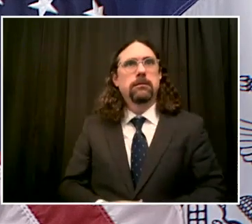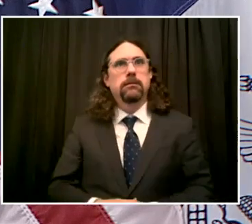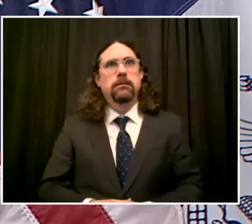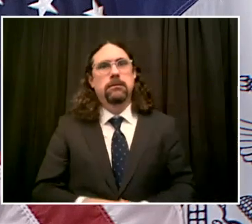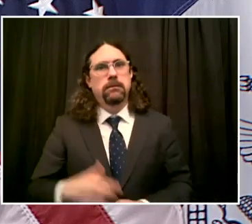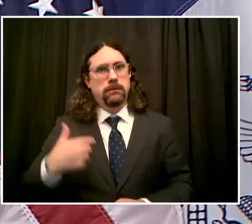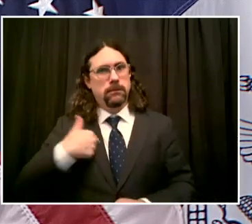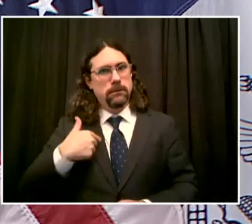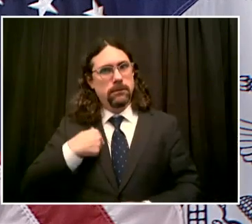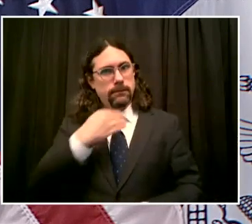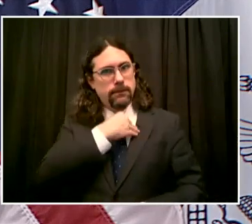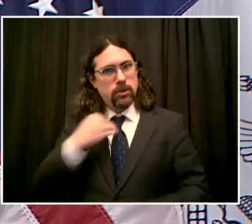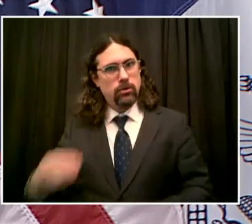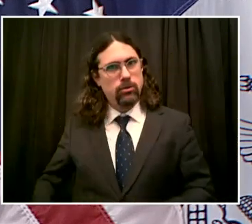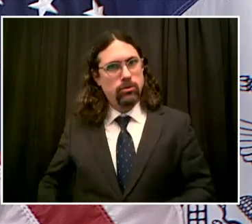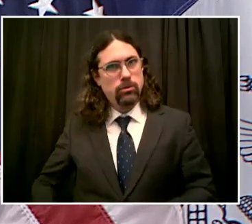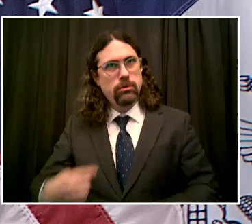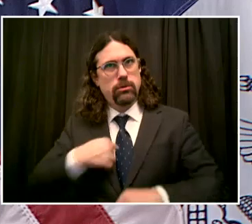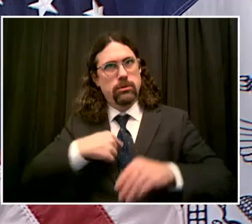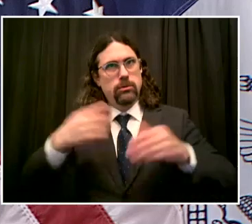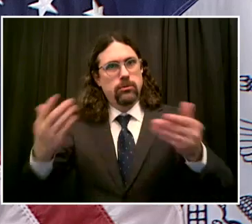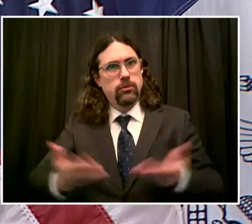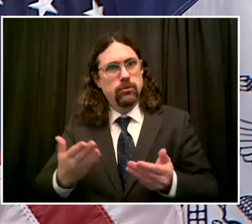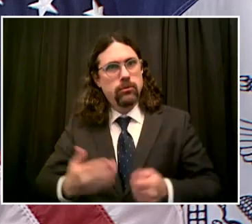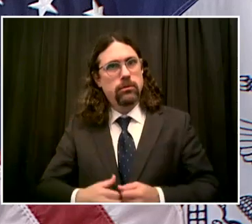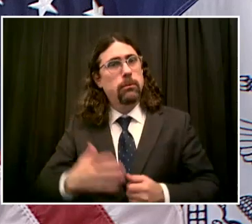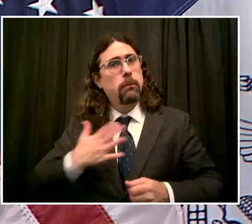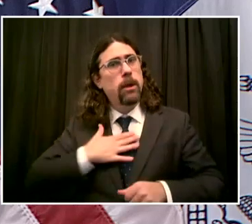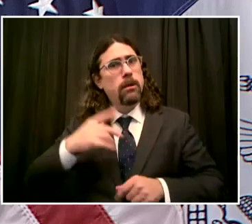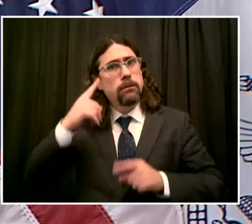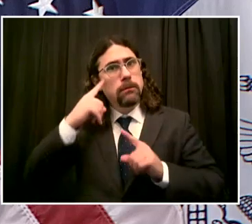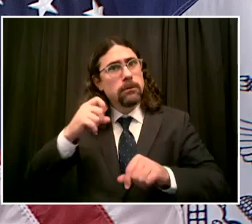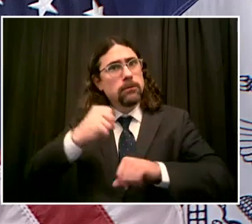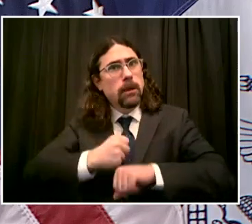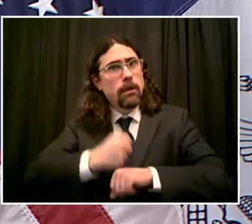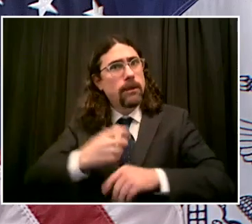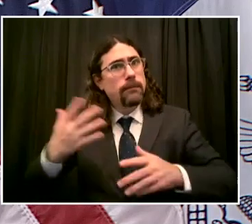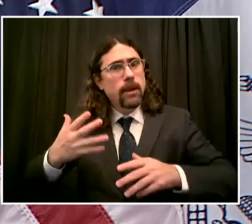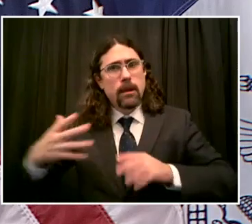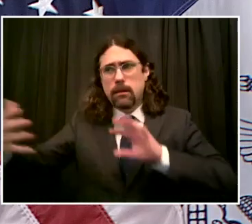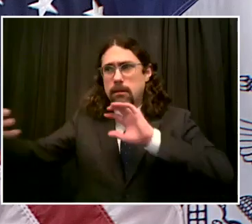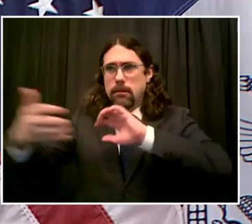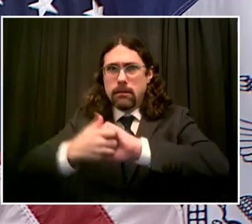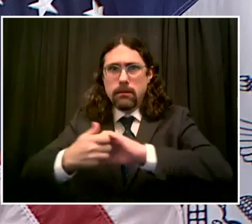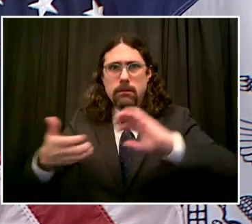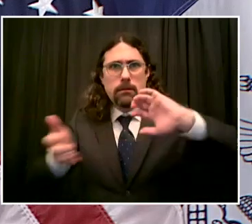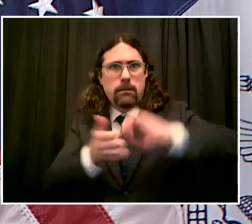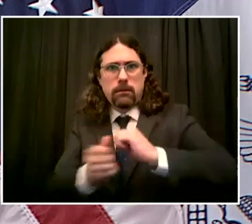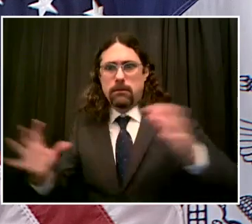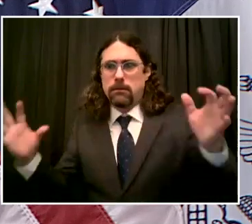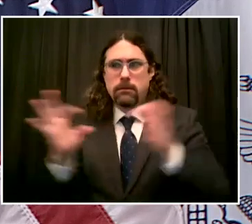TO CATREE UNITY AND NOT LET YOU DIVIDE US. I KNOW THE PEOPLE OF THE CITY WANT OUR POLICE TO